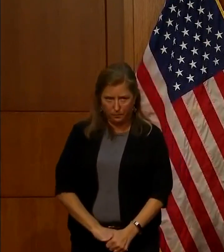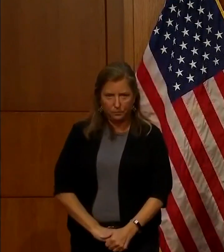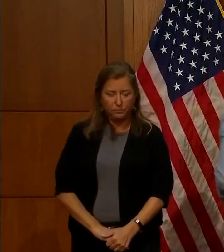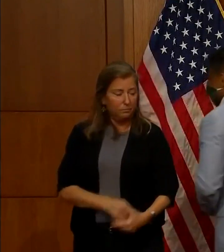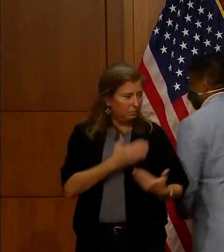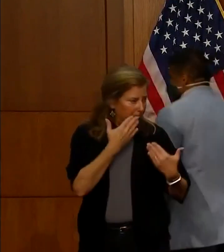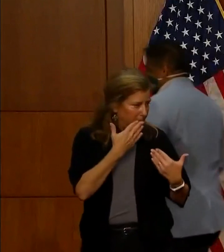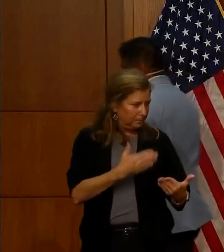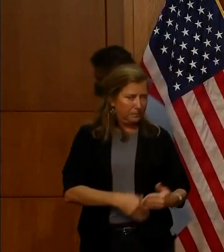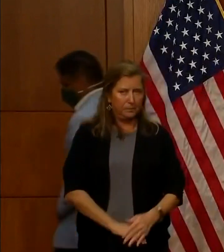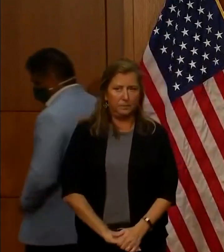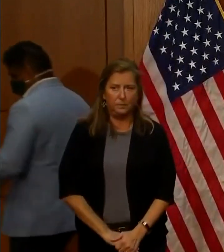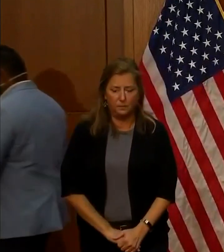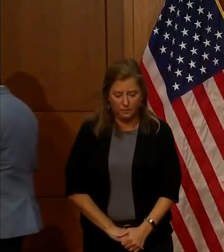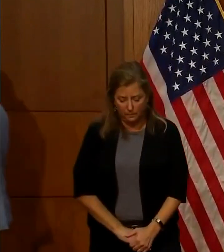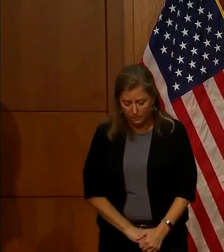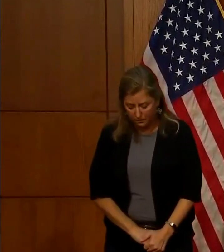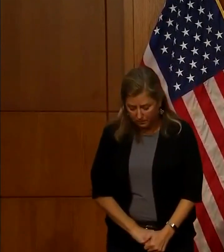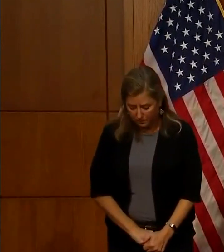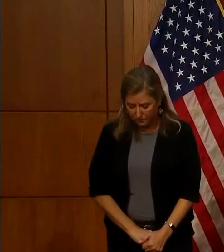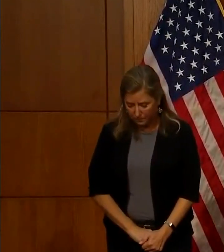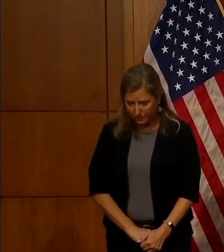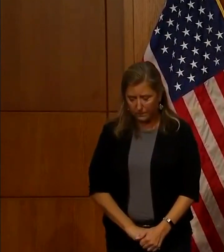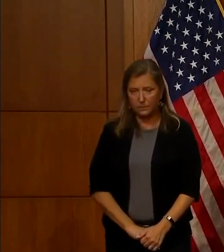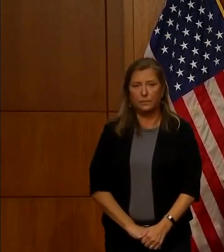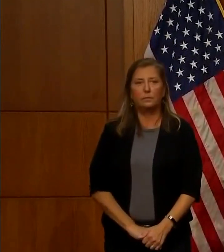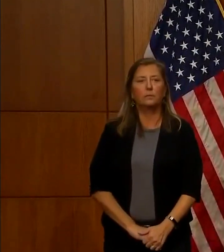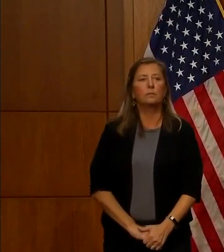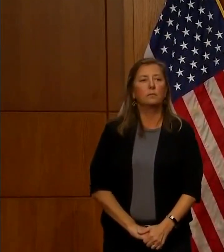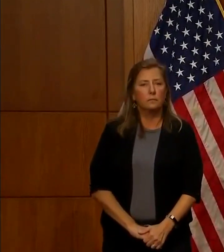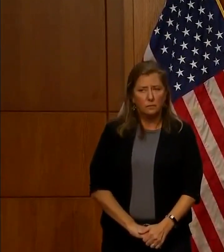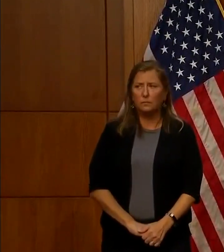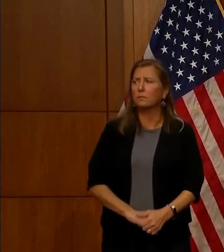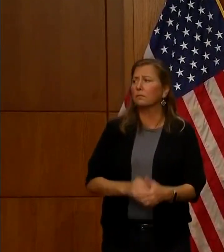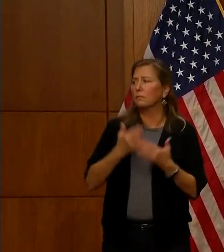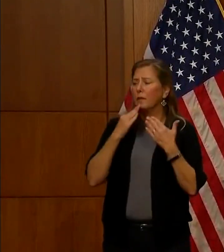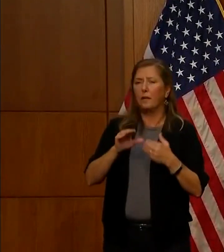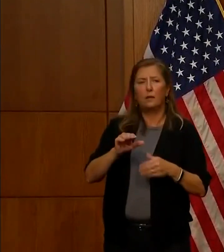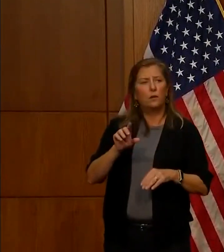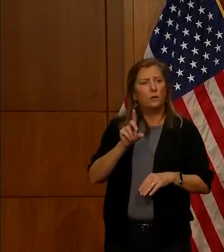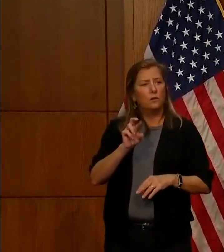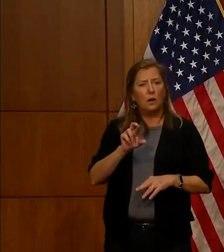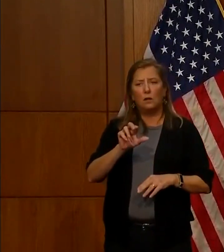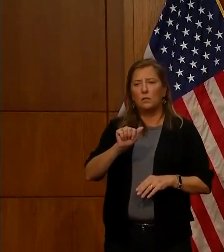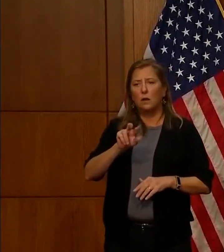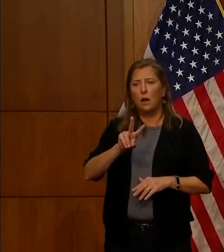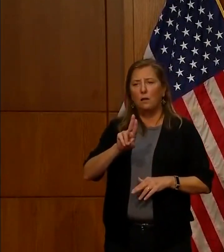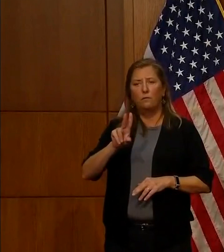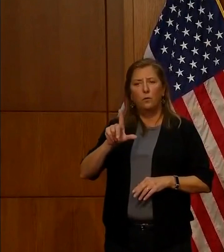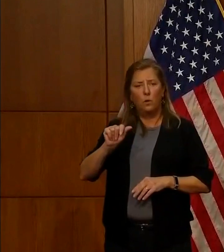ACROSS THE STATE. THANK YOU FOR